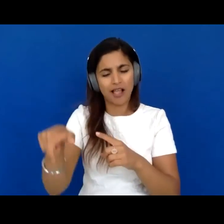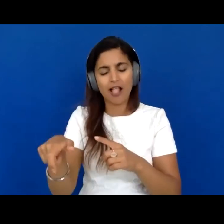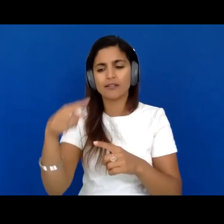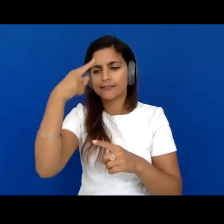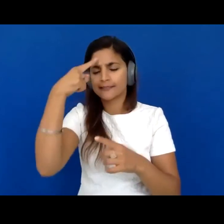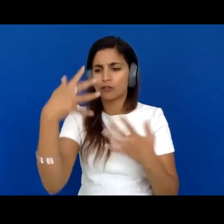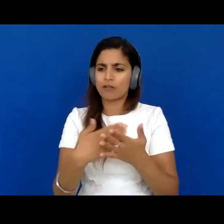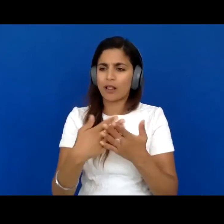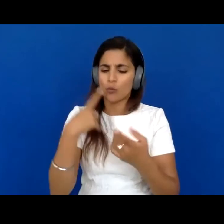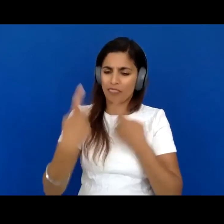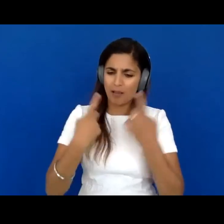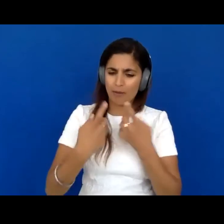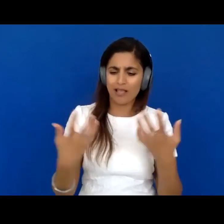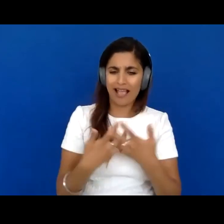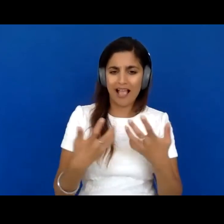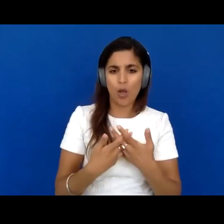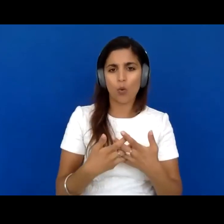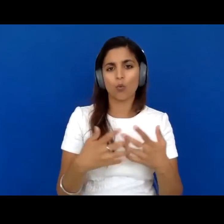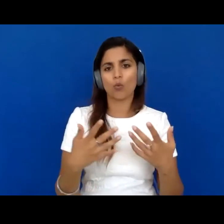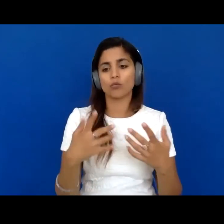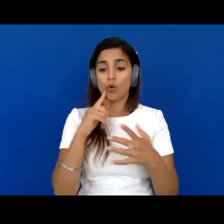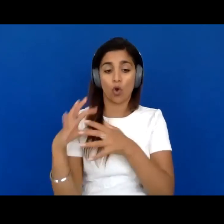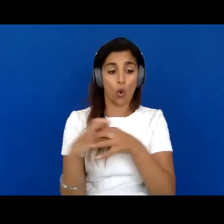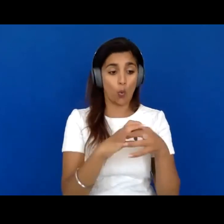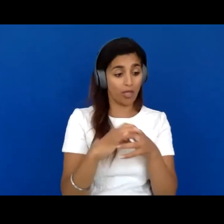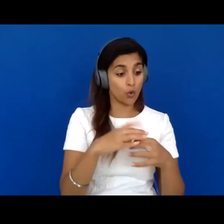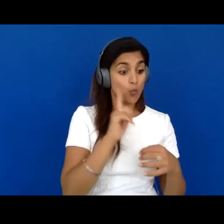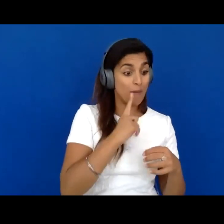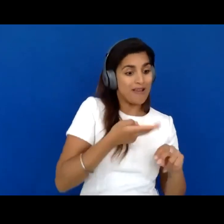possibilities of coalition between women of color queer of color feminists and